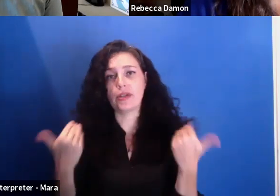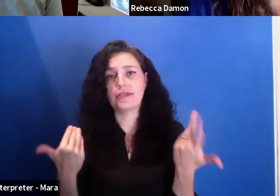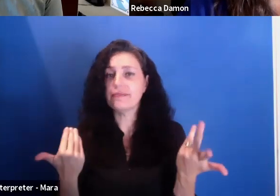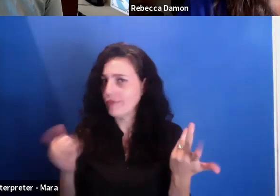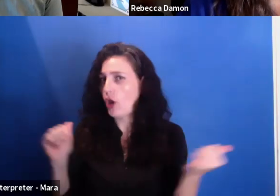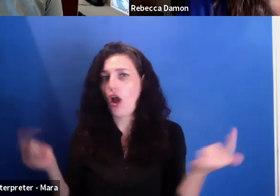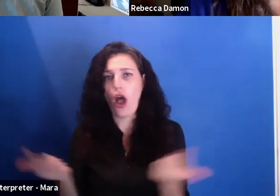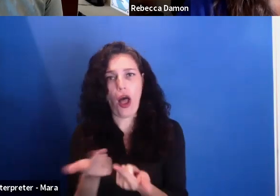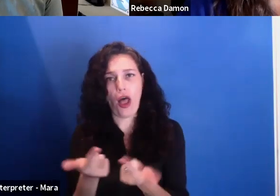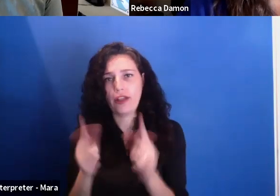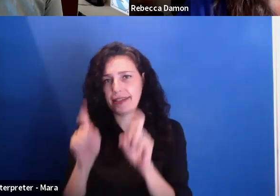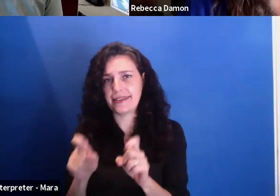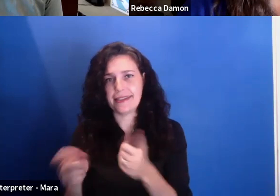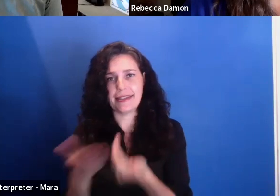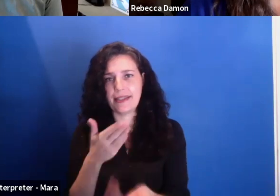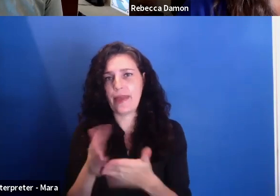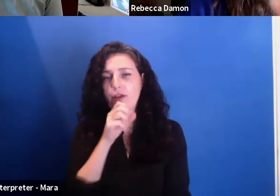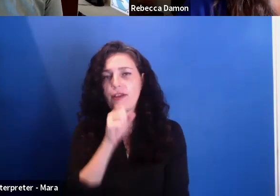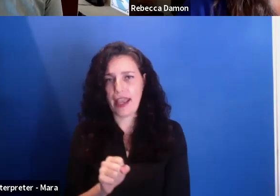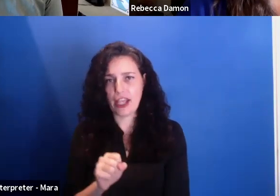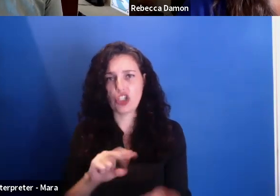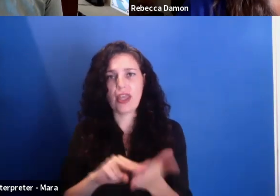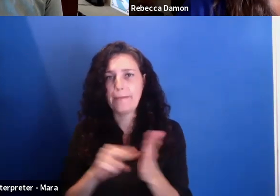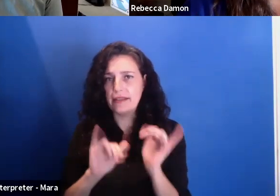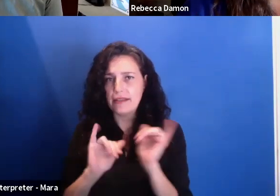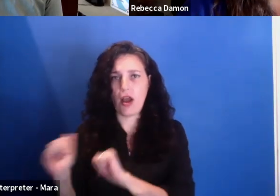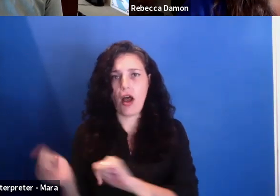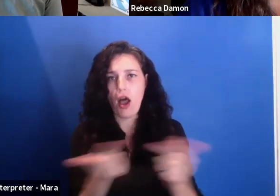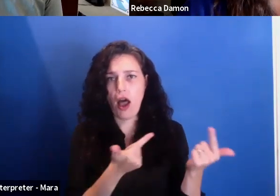Even infants on set have to be COVID tested because infants can be vectors for COVID.